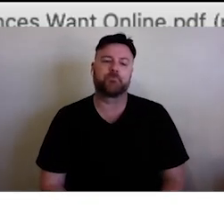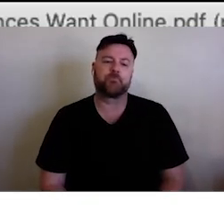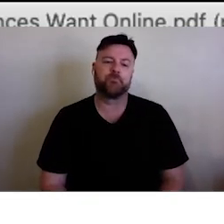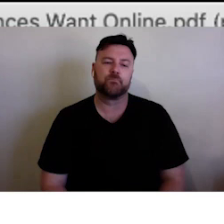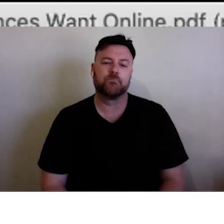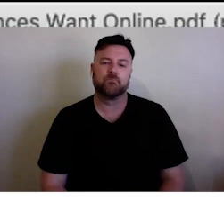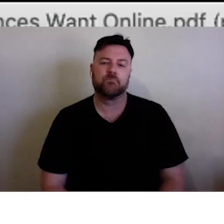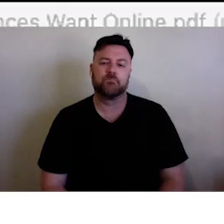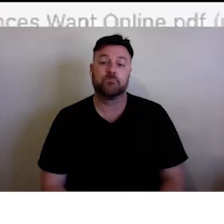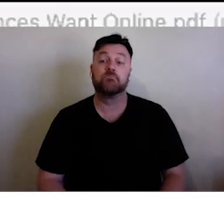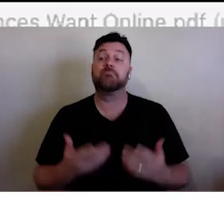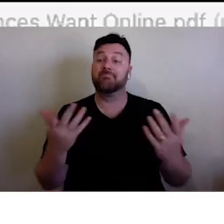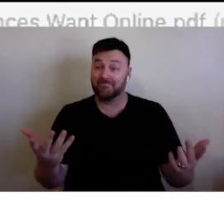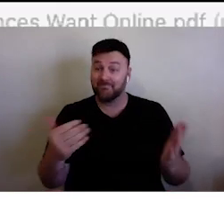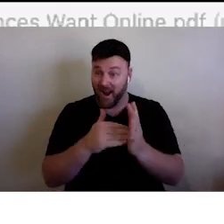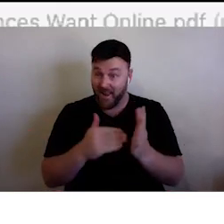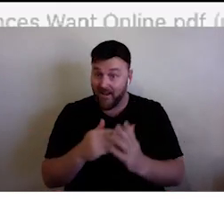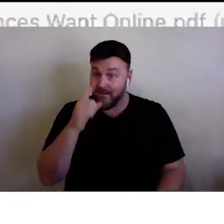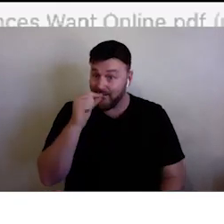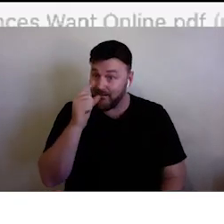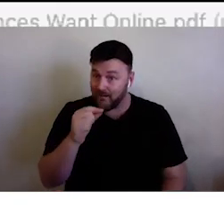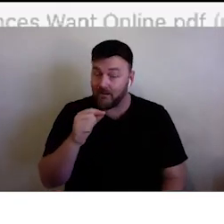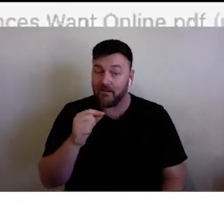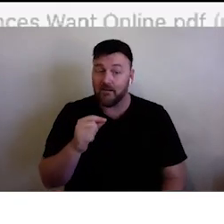billion people online. I think when we think about an online audience we